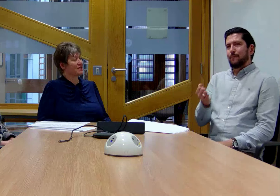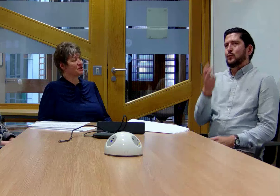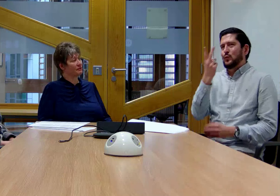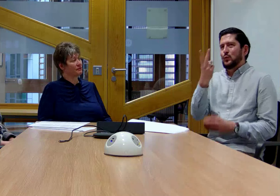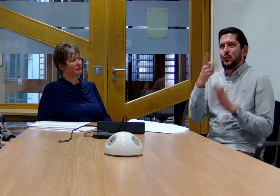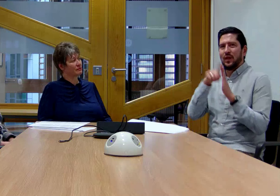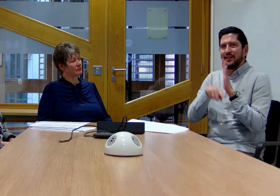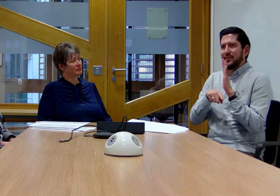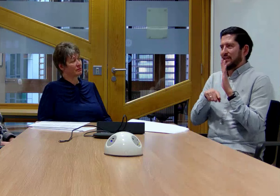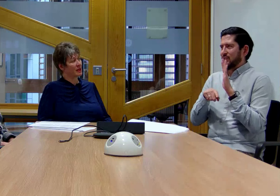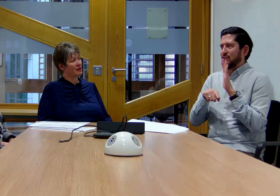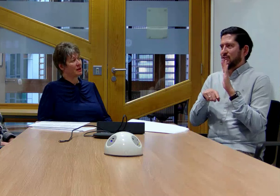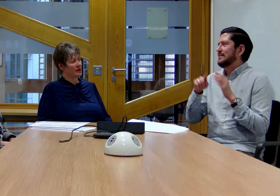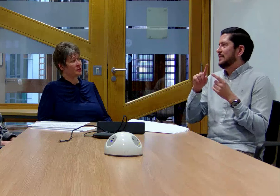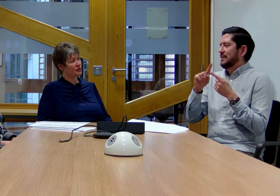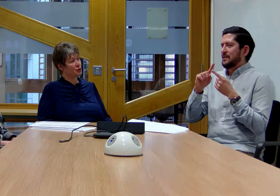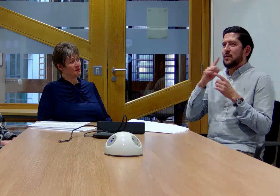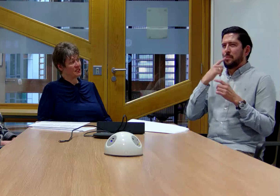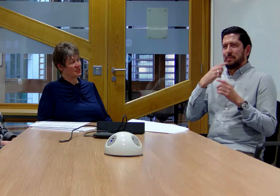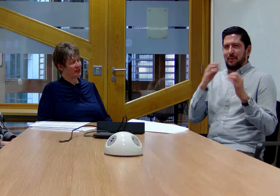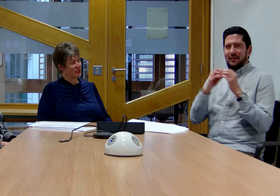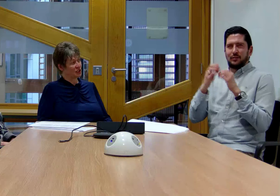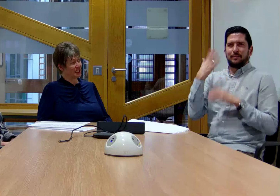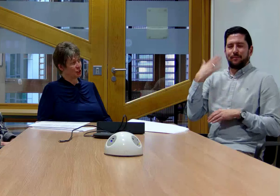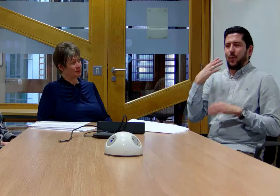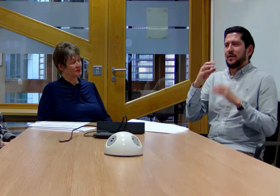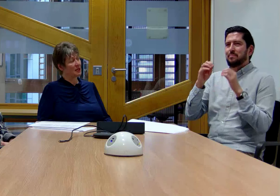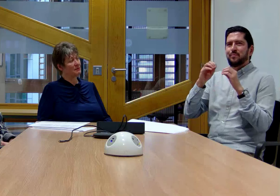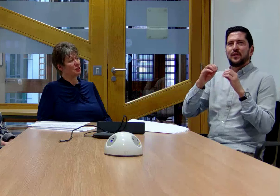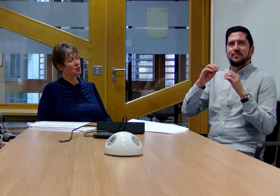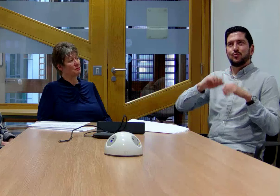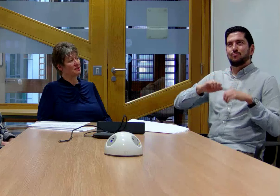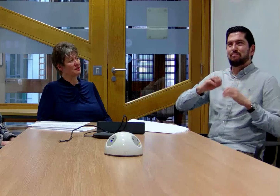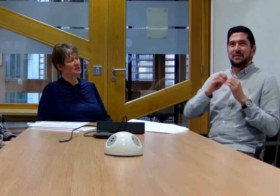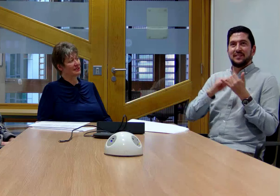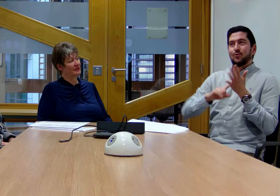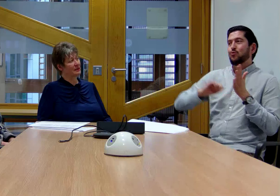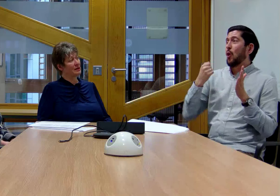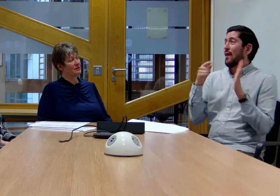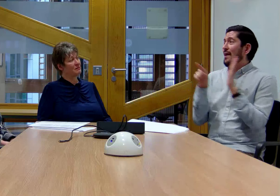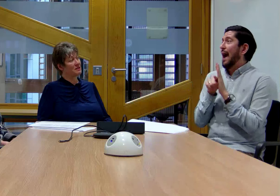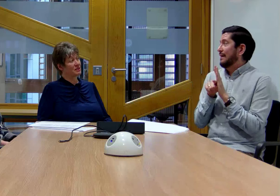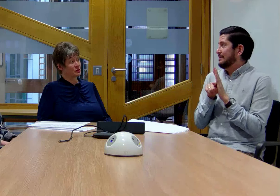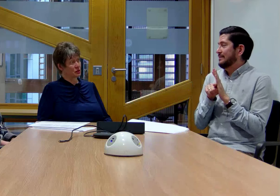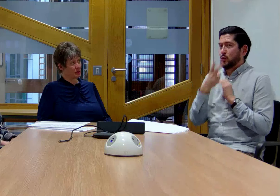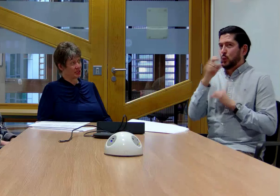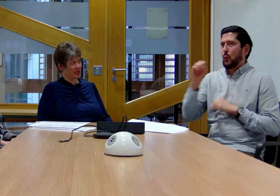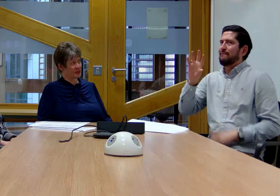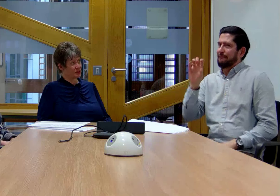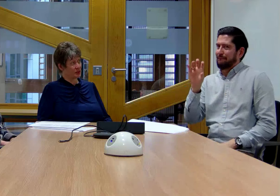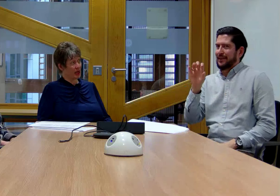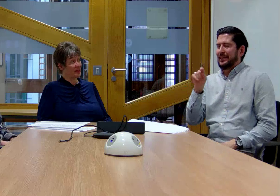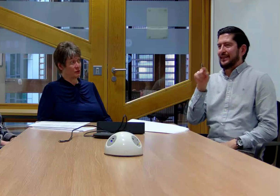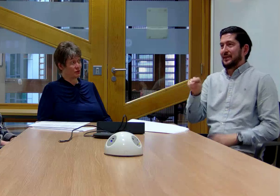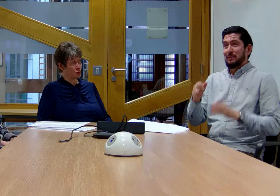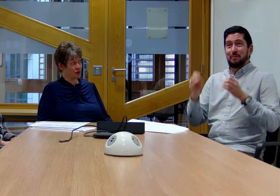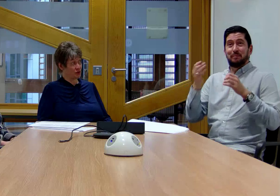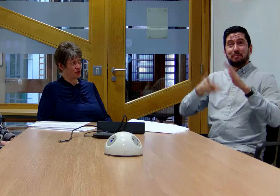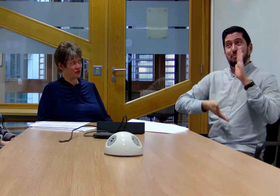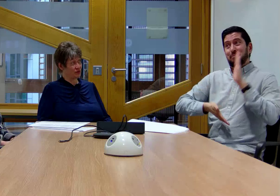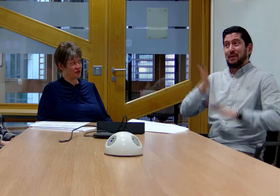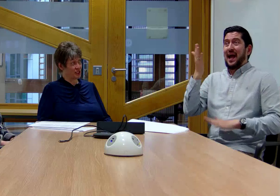Mark: Yes, there are actually two pieces of legislation. I mentioned previously the BSL